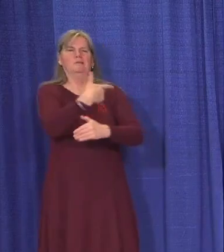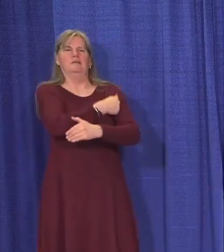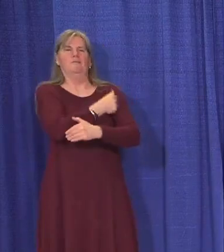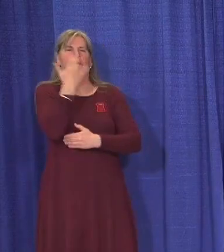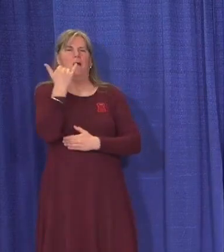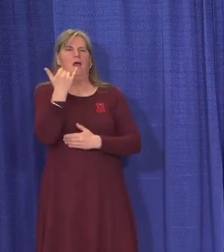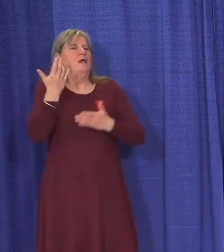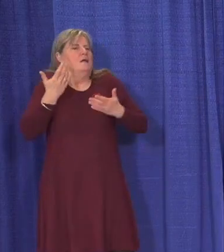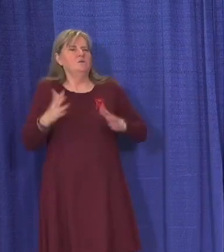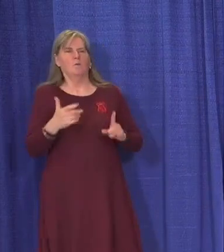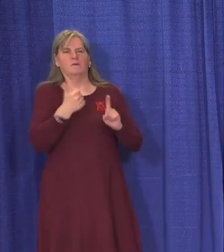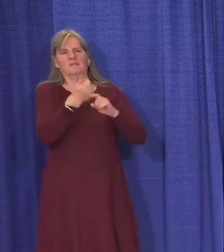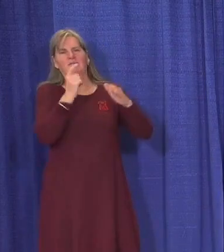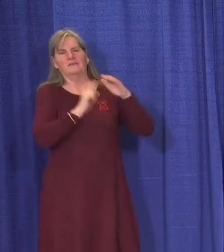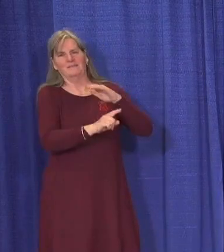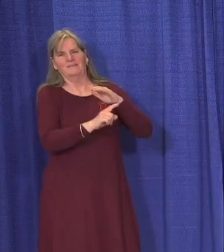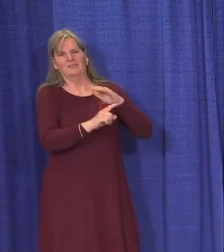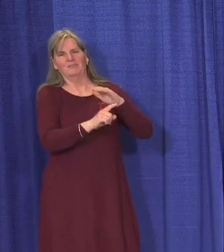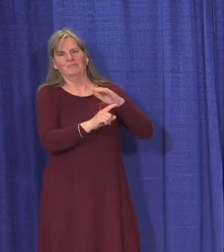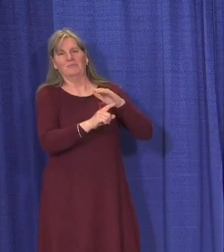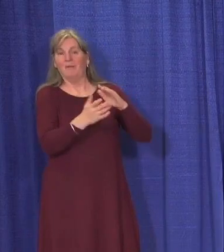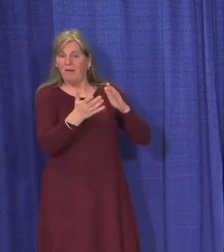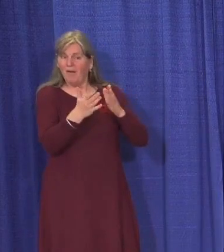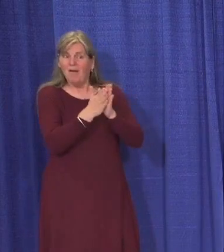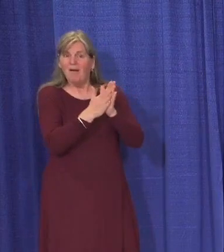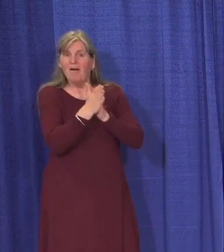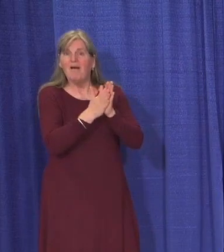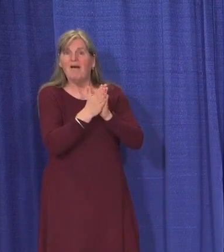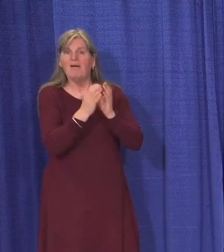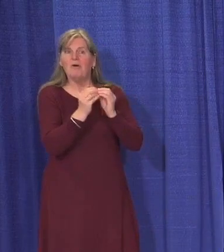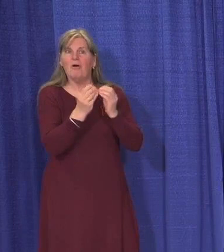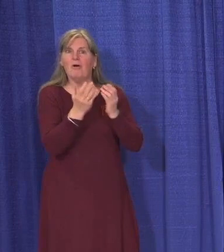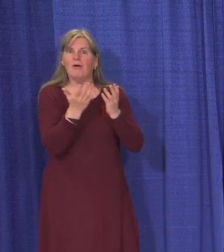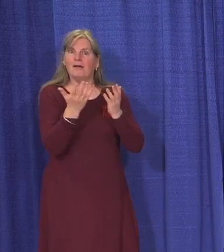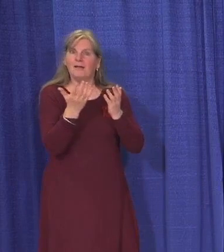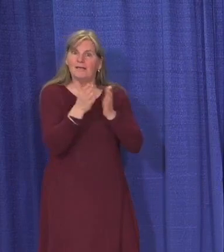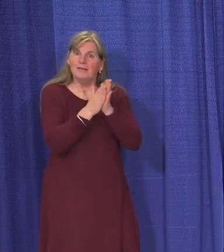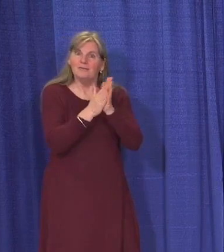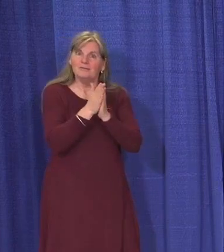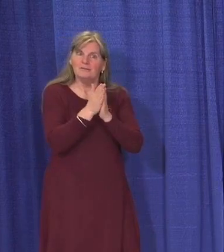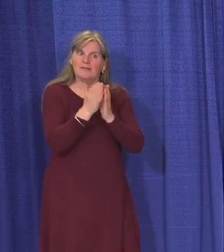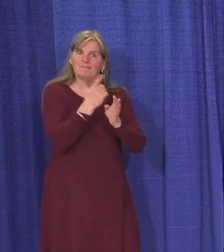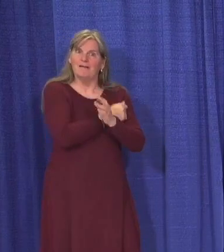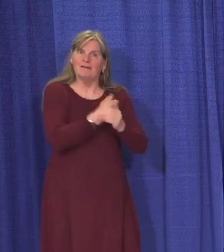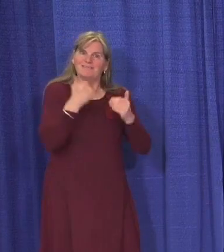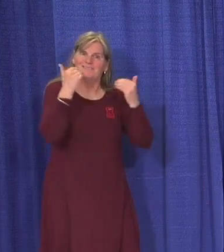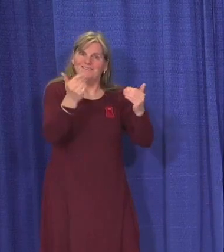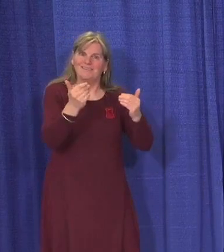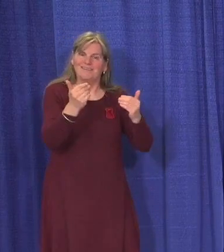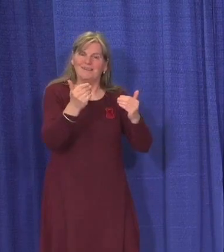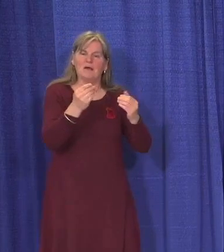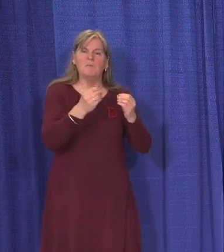requirements is we expect it'll be those Yukoners that have been